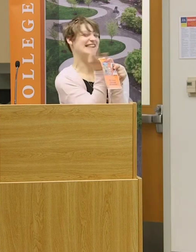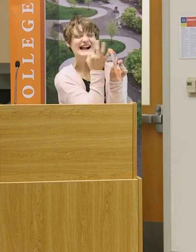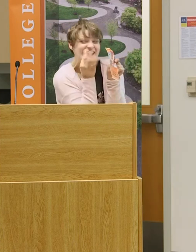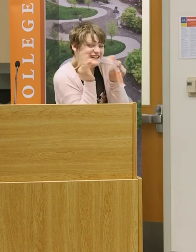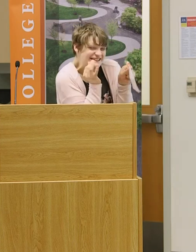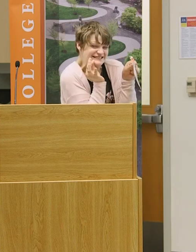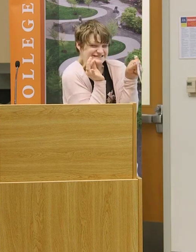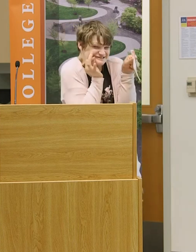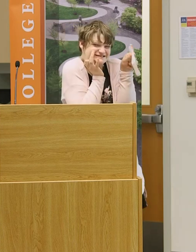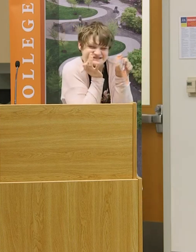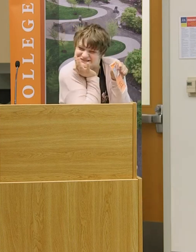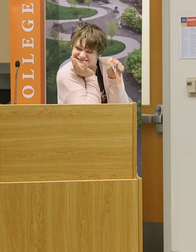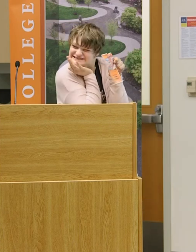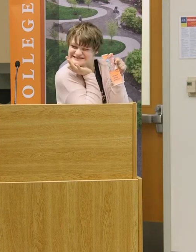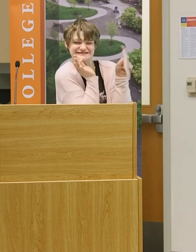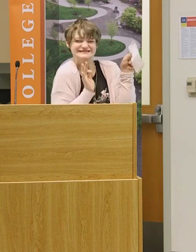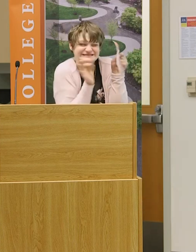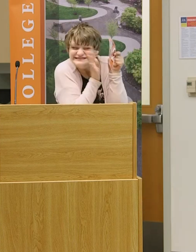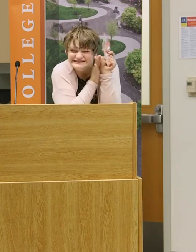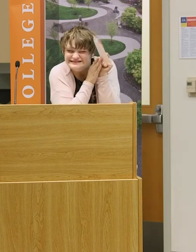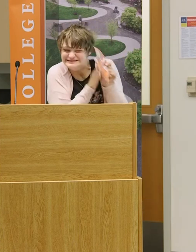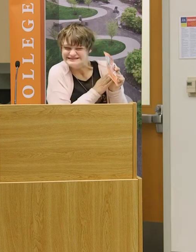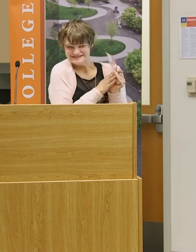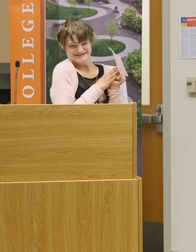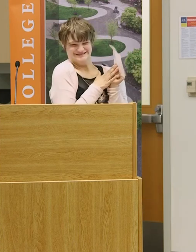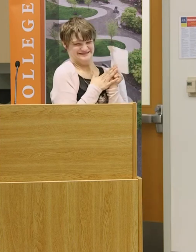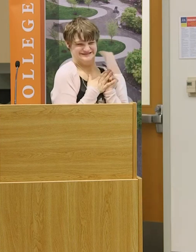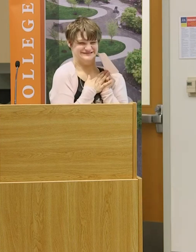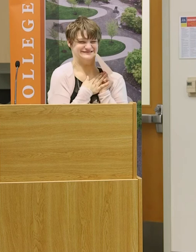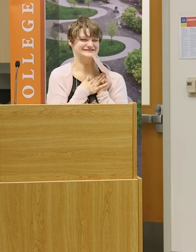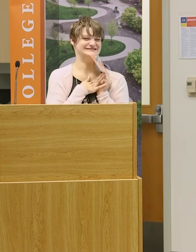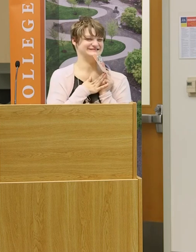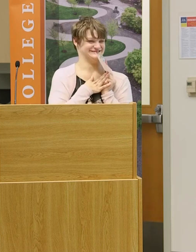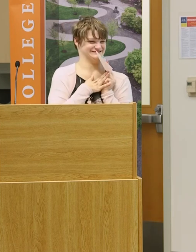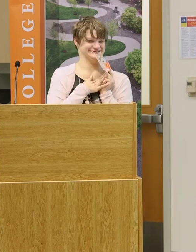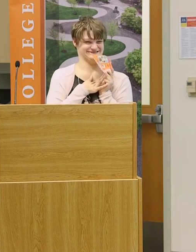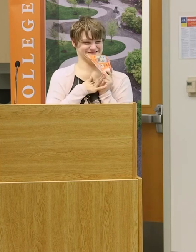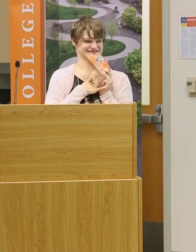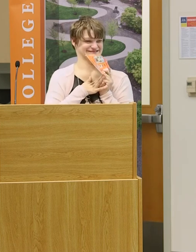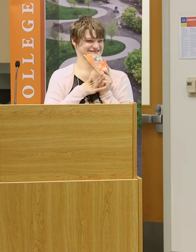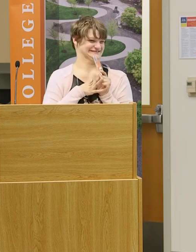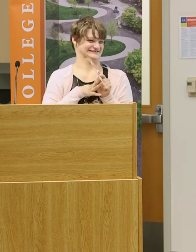This is actually one of the movies, a flier for an event I will be hosting soon.